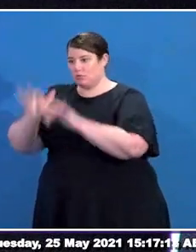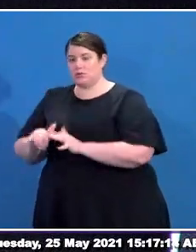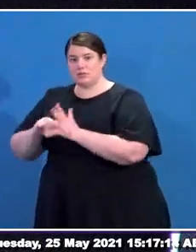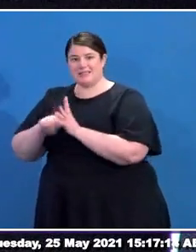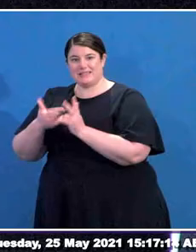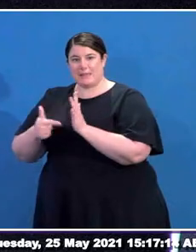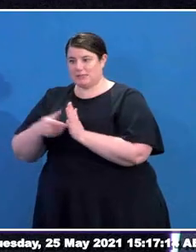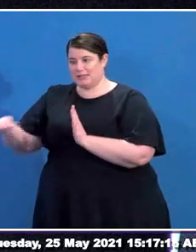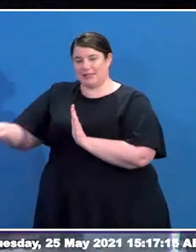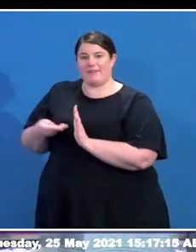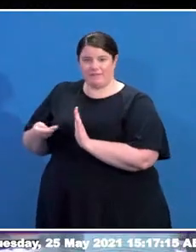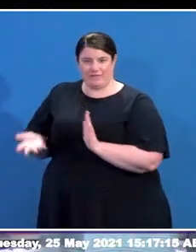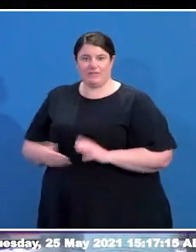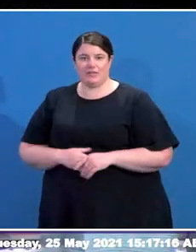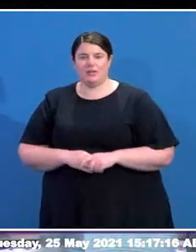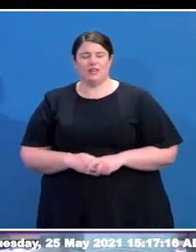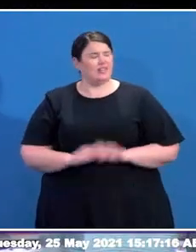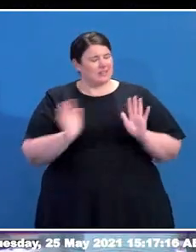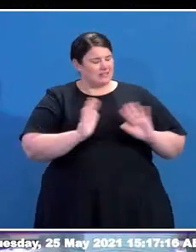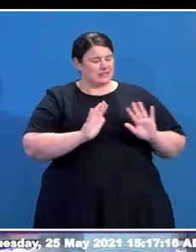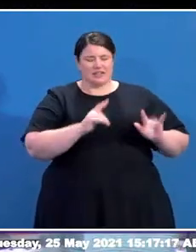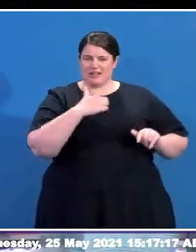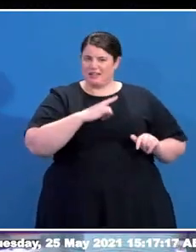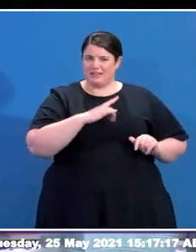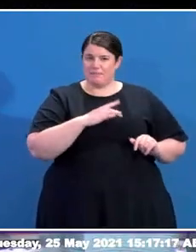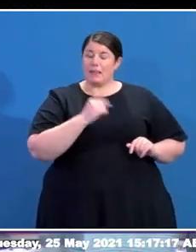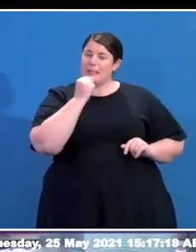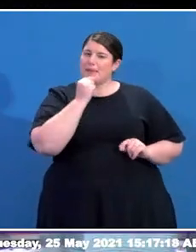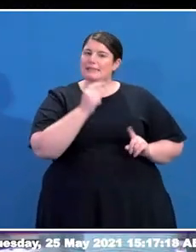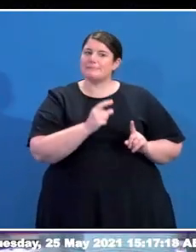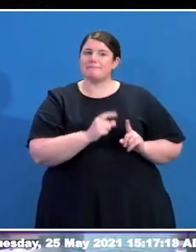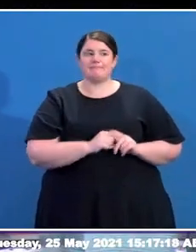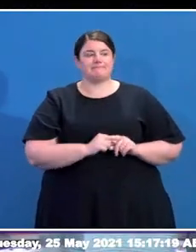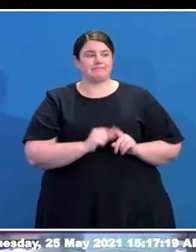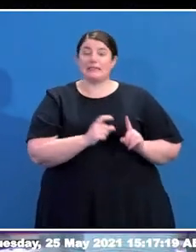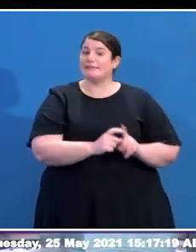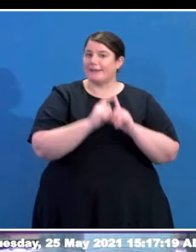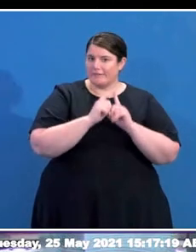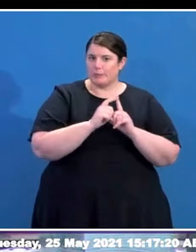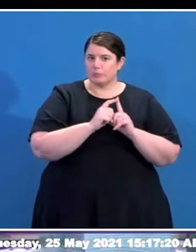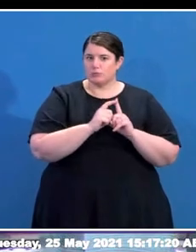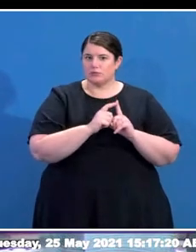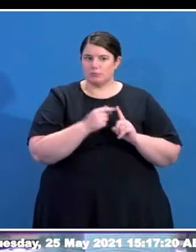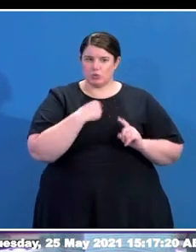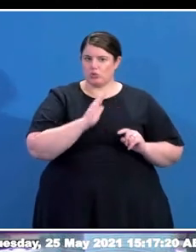Sorry, I want to make sure I understand it because it's difficult to follow some of this at short notice.